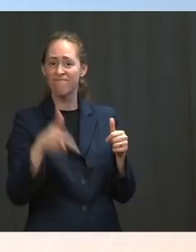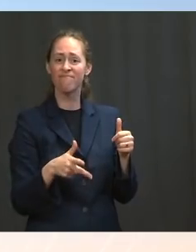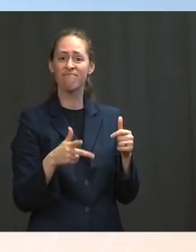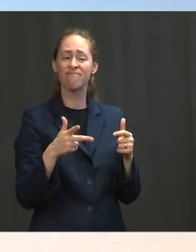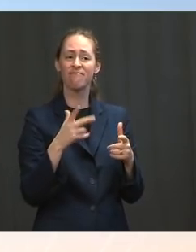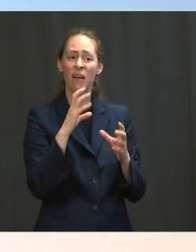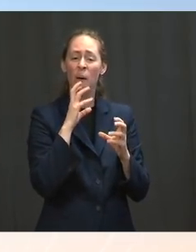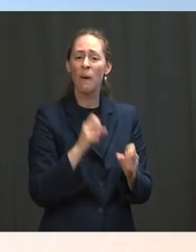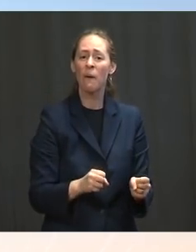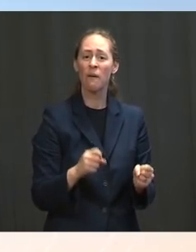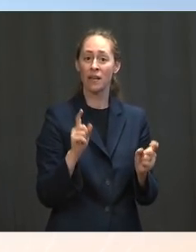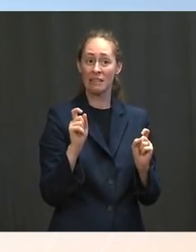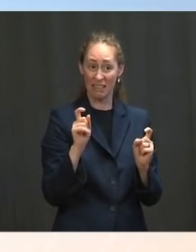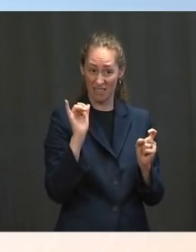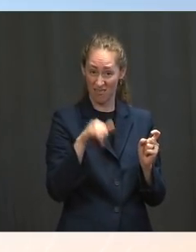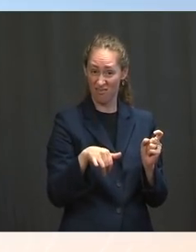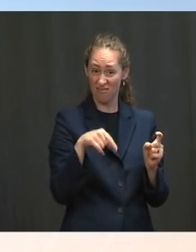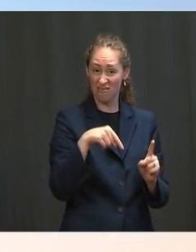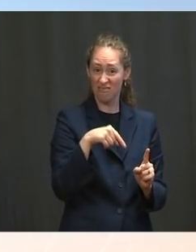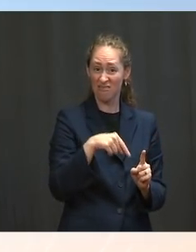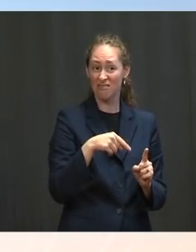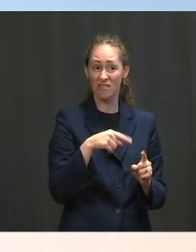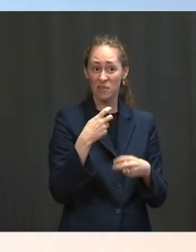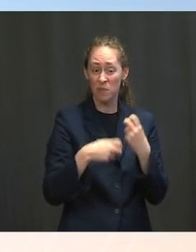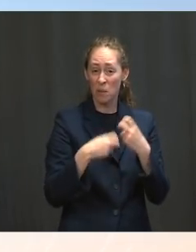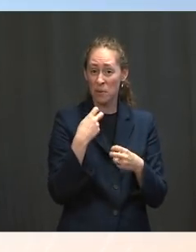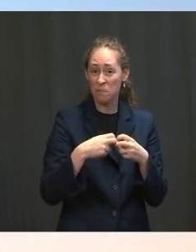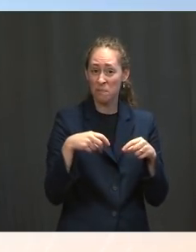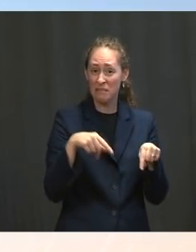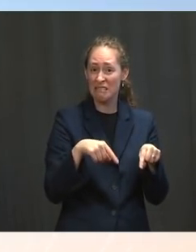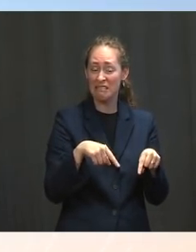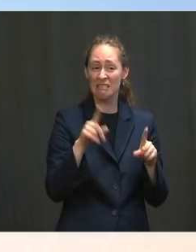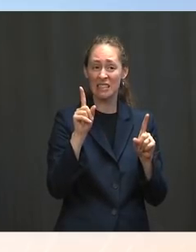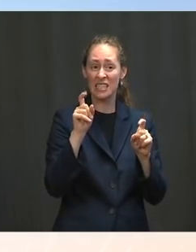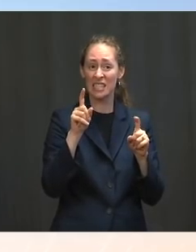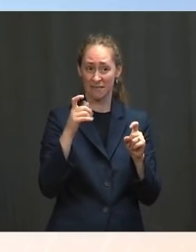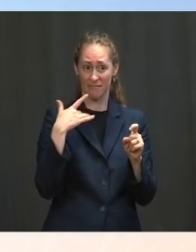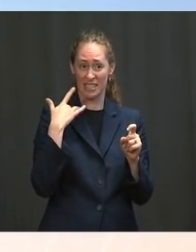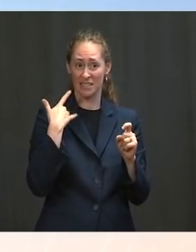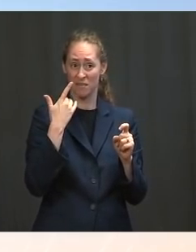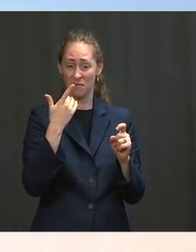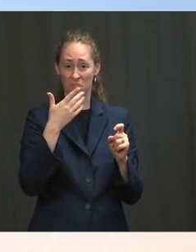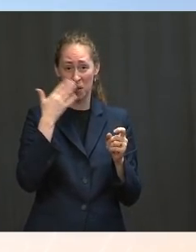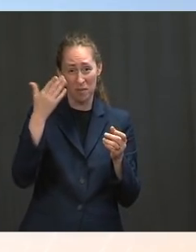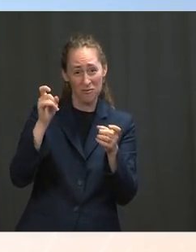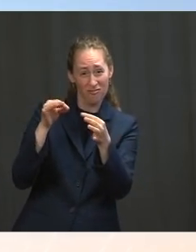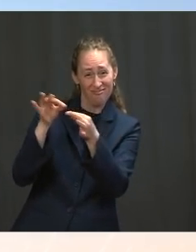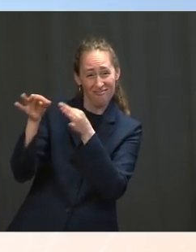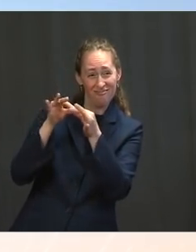be it criminal or state or whatever? Do you see that as an important tell? Ms. Psaki: Well, I would say that, of course,